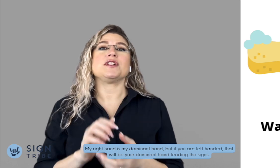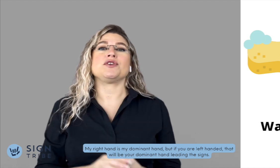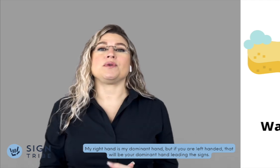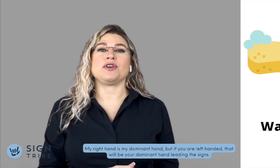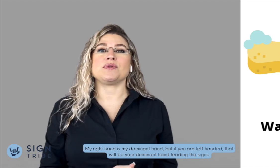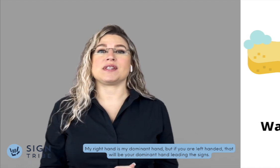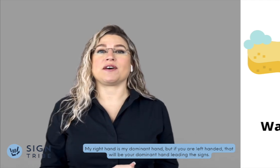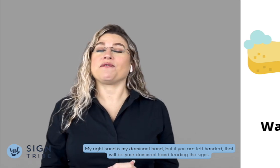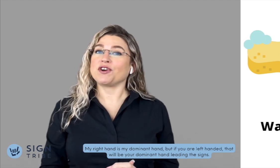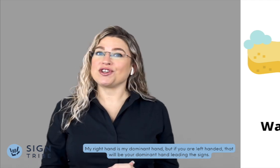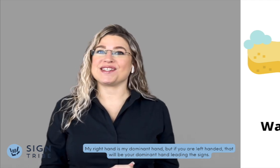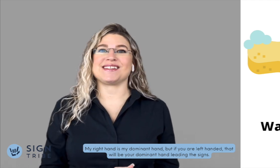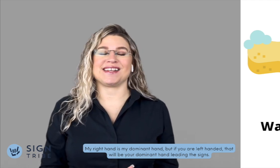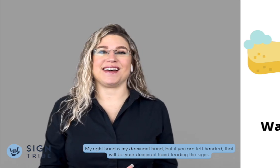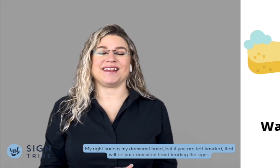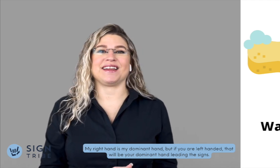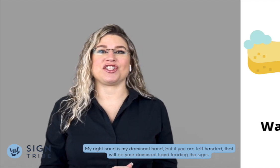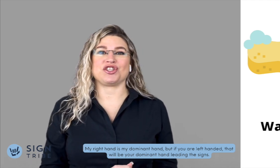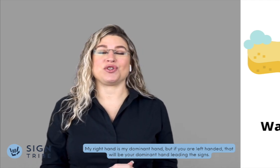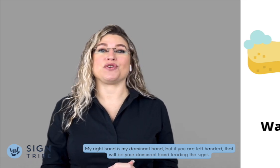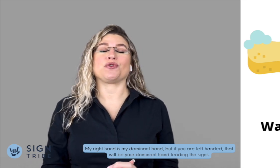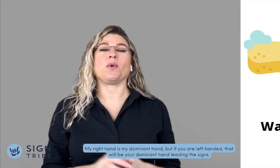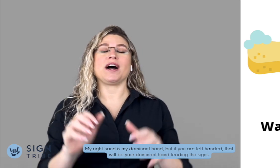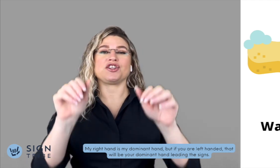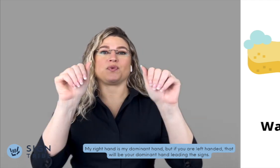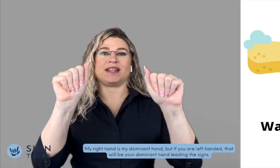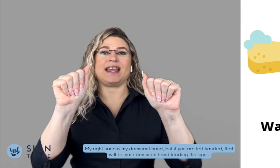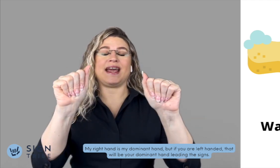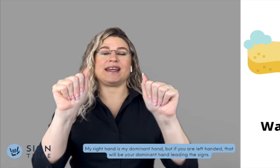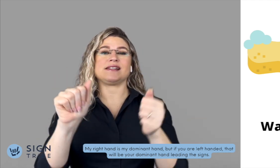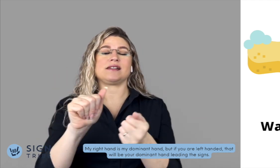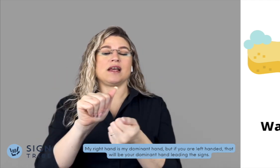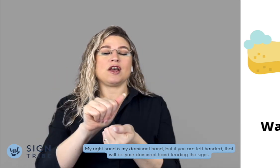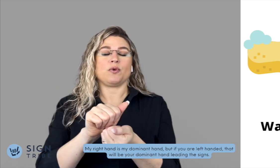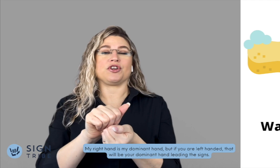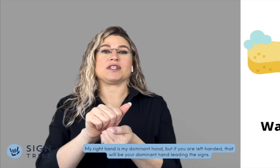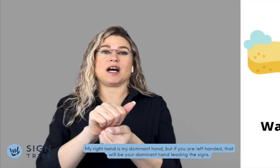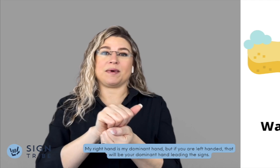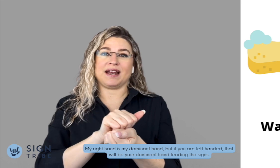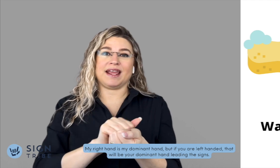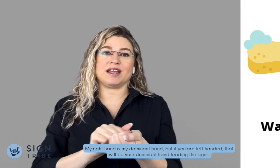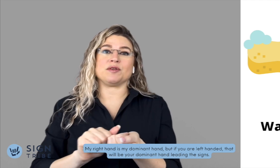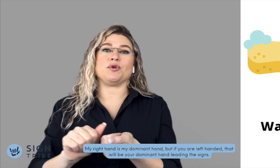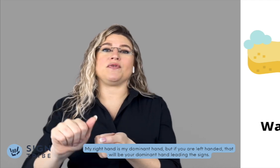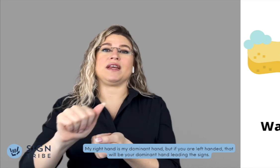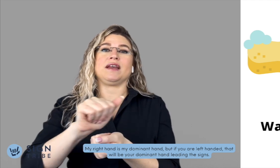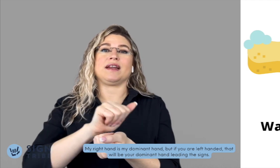to use that first sign that I showed you for wash with the A's, with your dominant hand moving in a